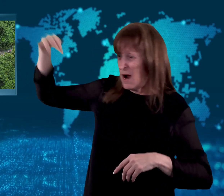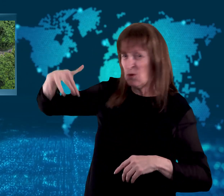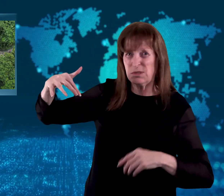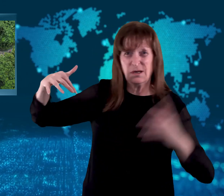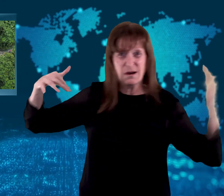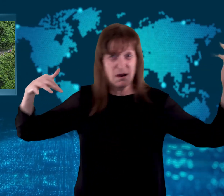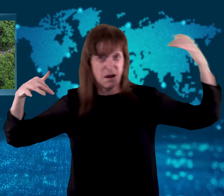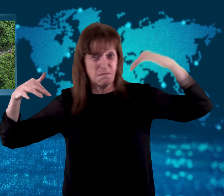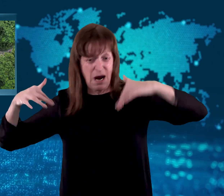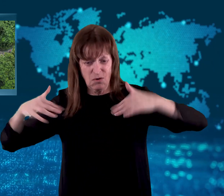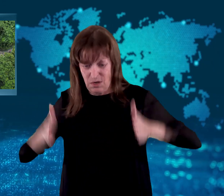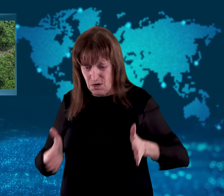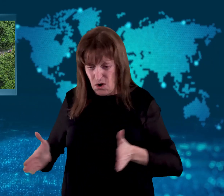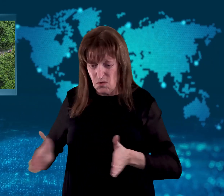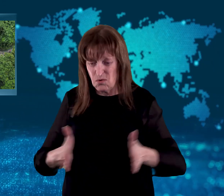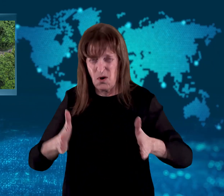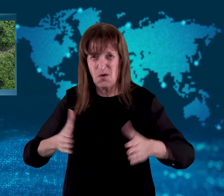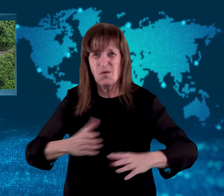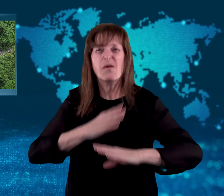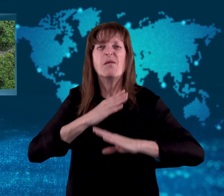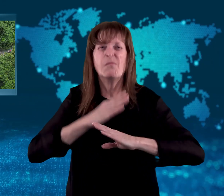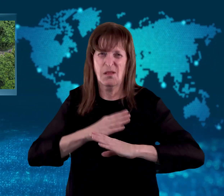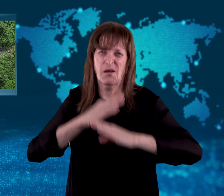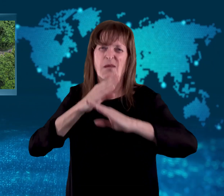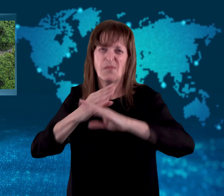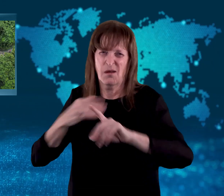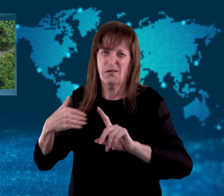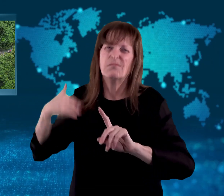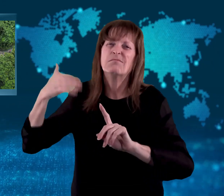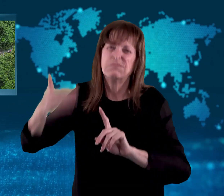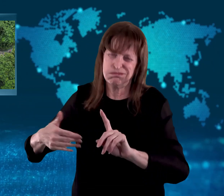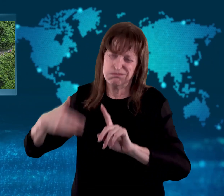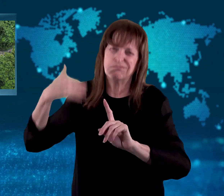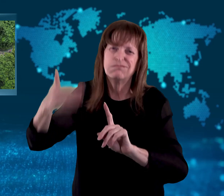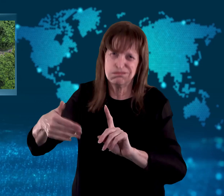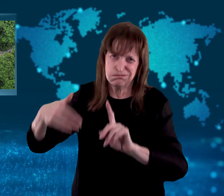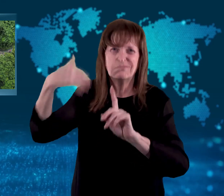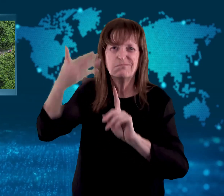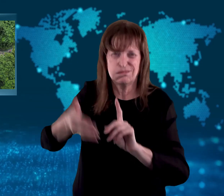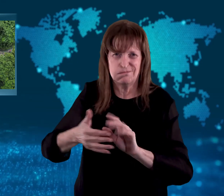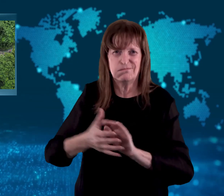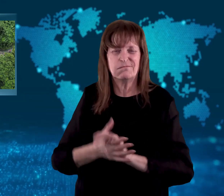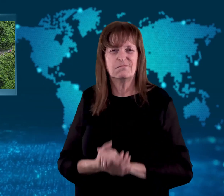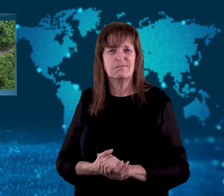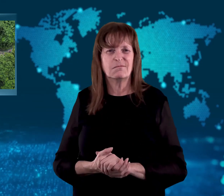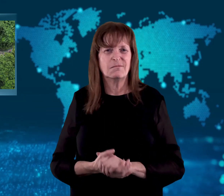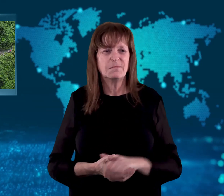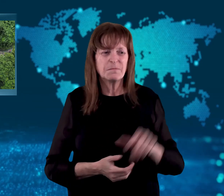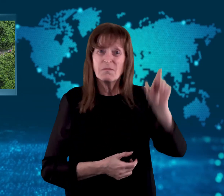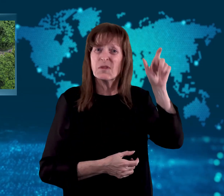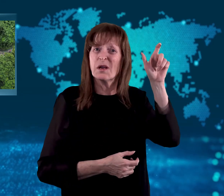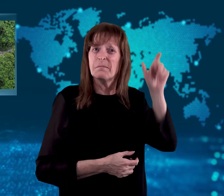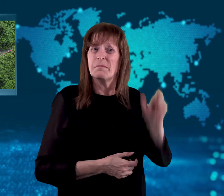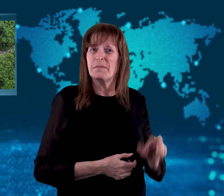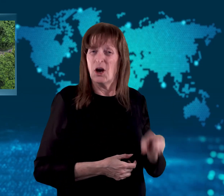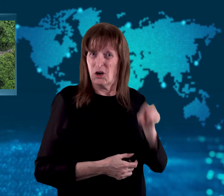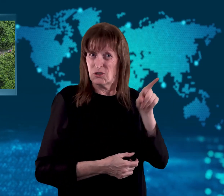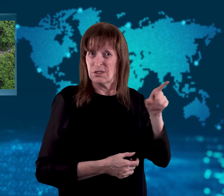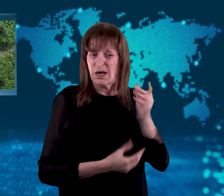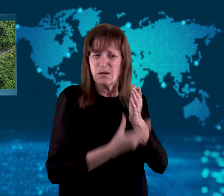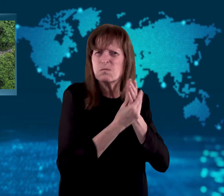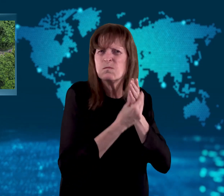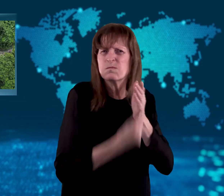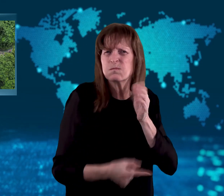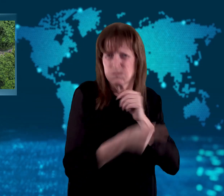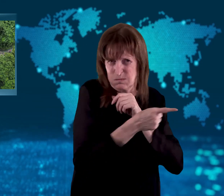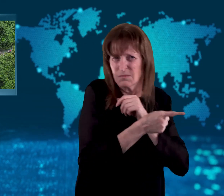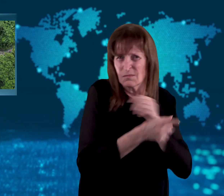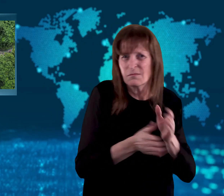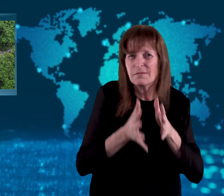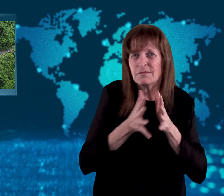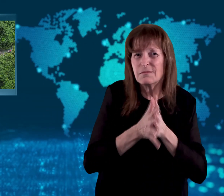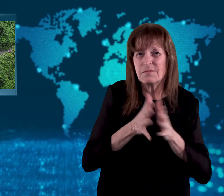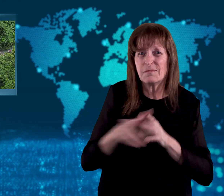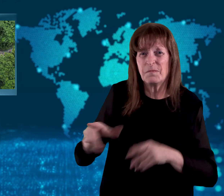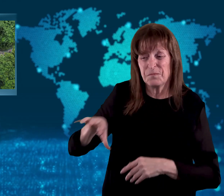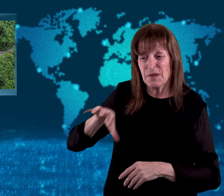Heavy rains often block mountain roads.